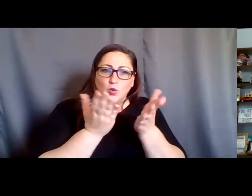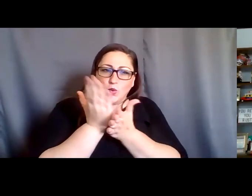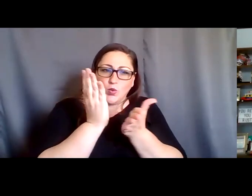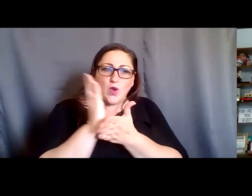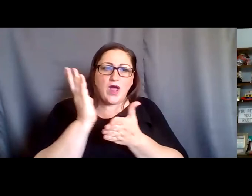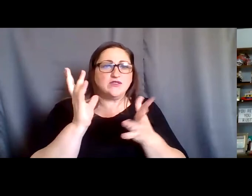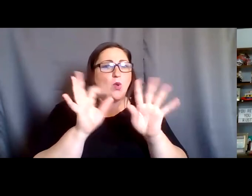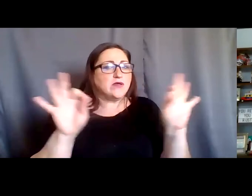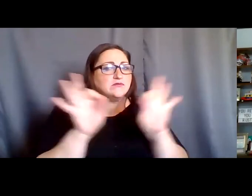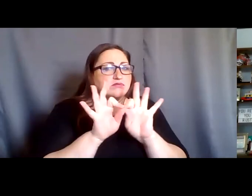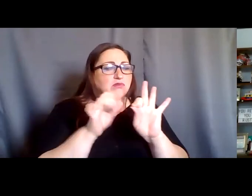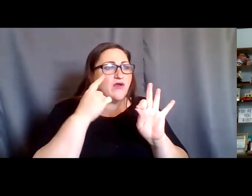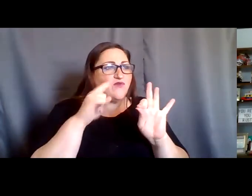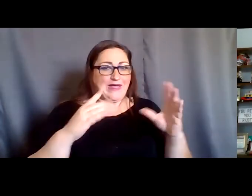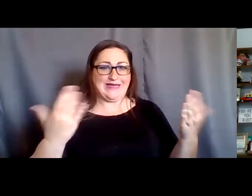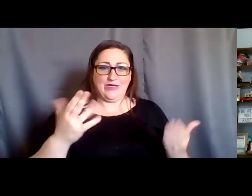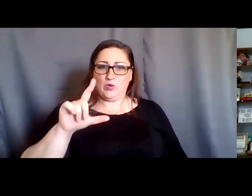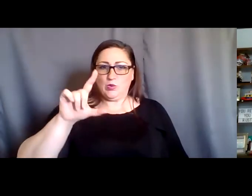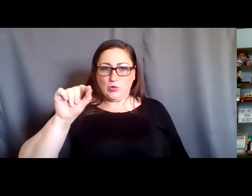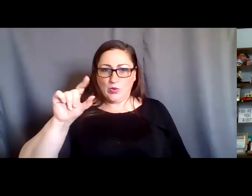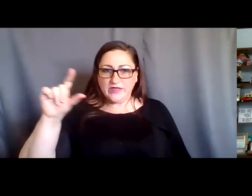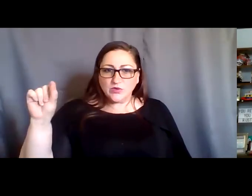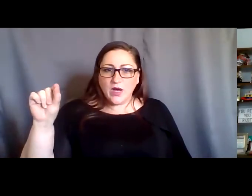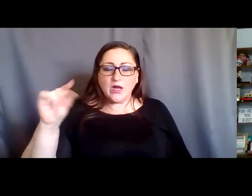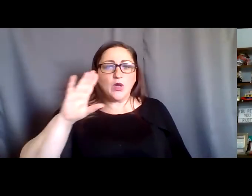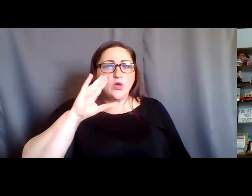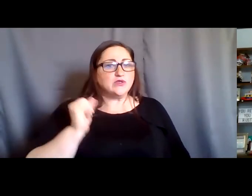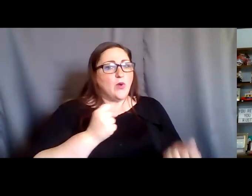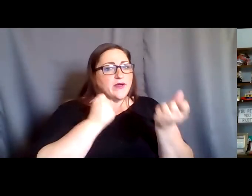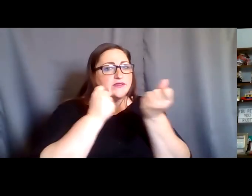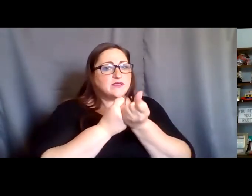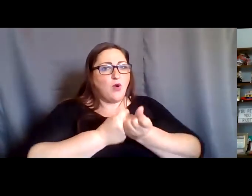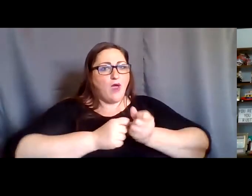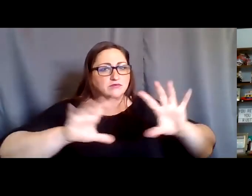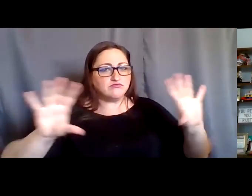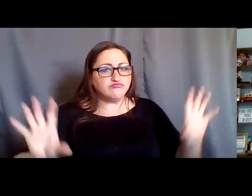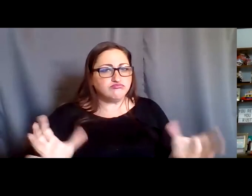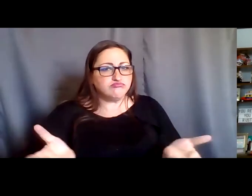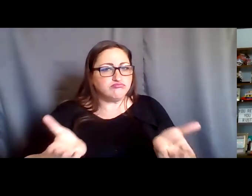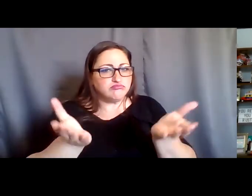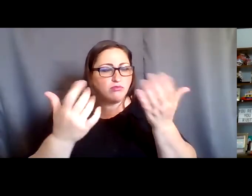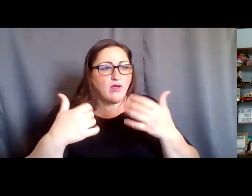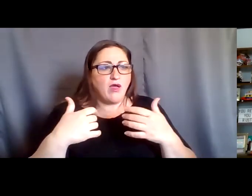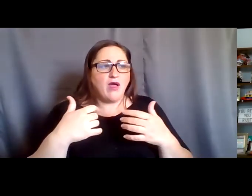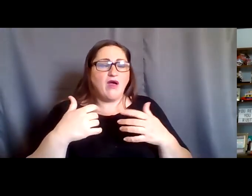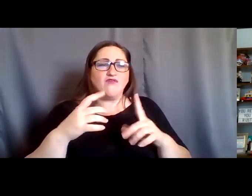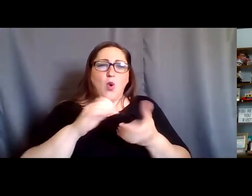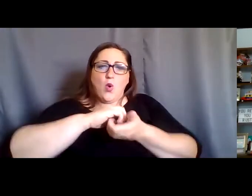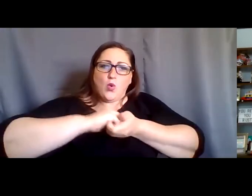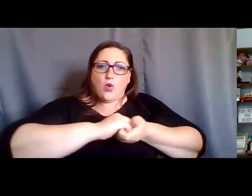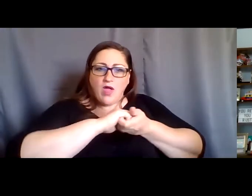how we can support and foster effective collaboration between disability and voting rights groups,